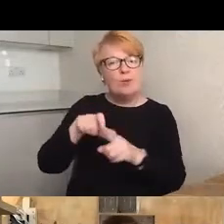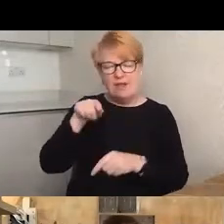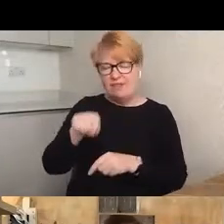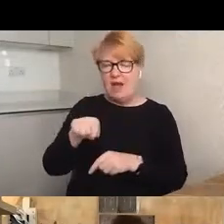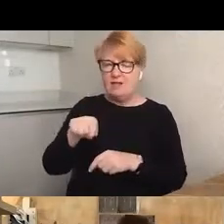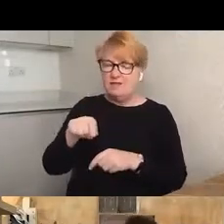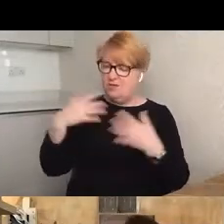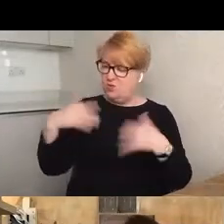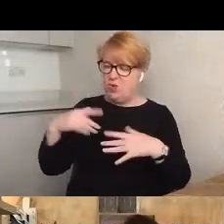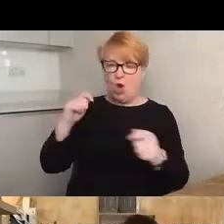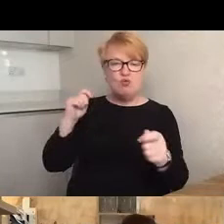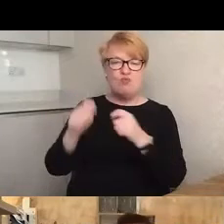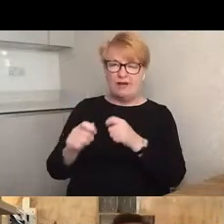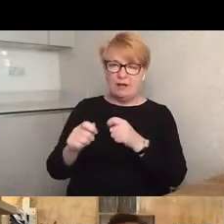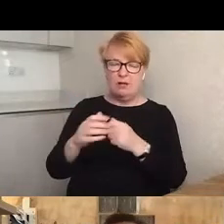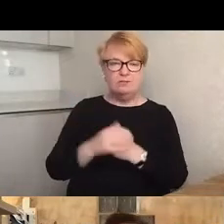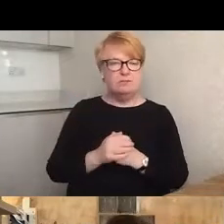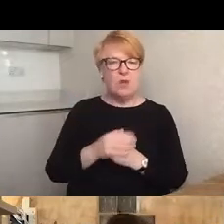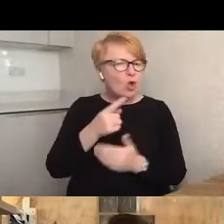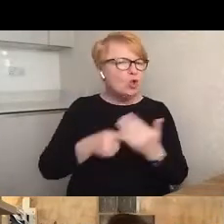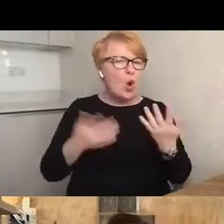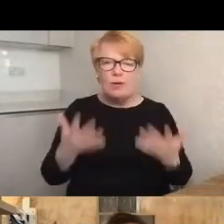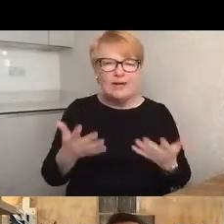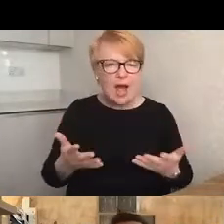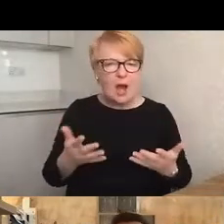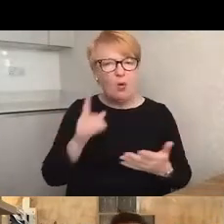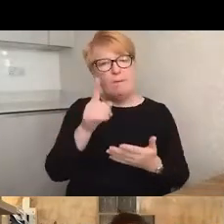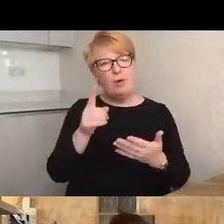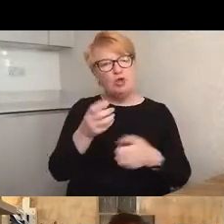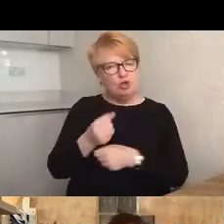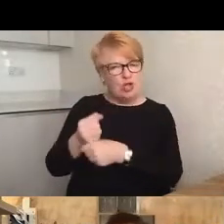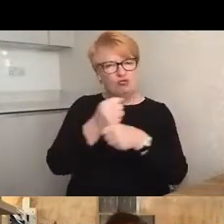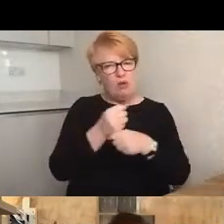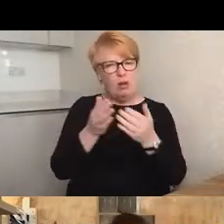Not just in this current time, but generally in the structures of sort of neoliberalism.